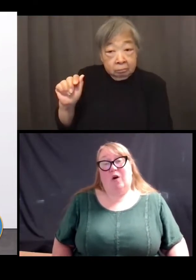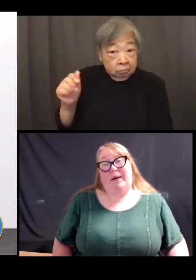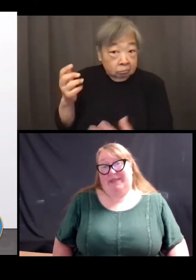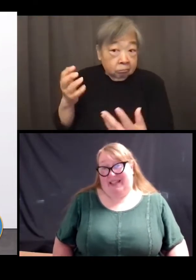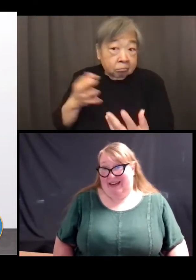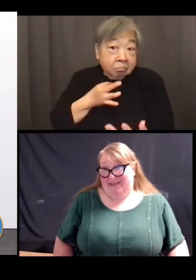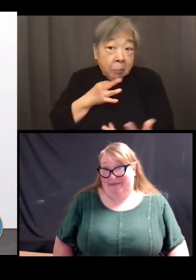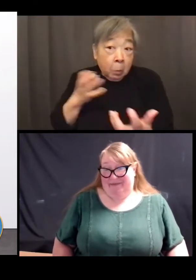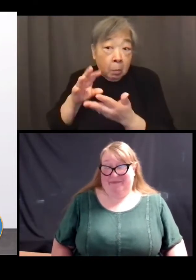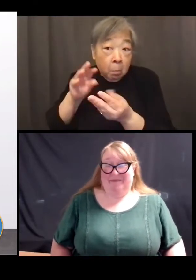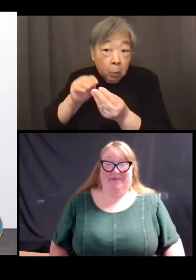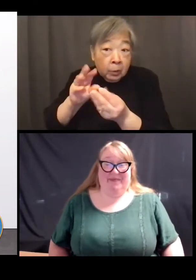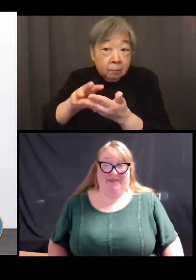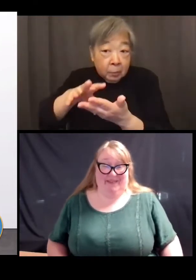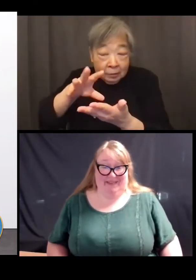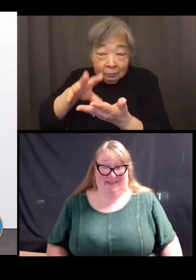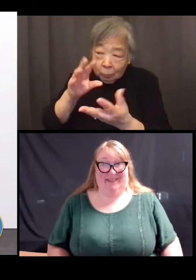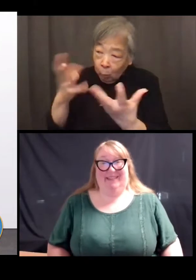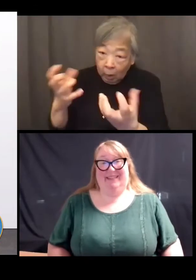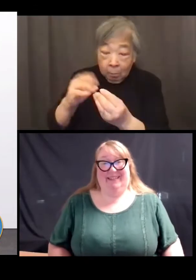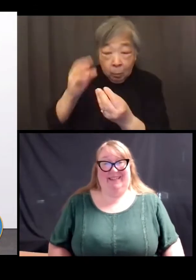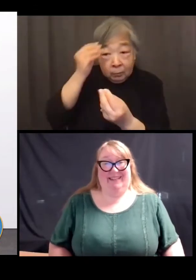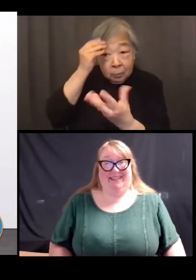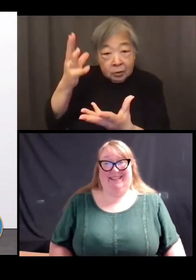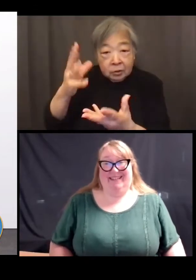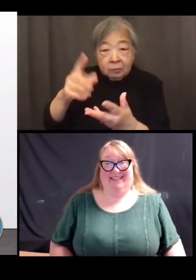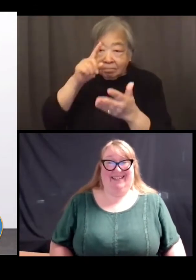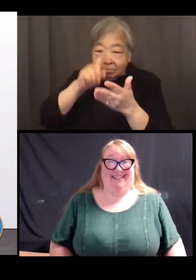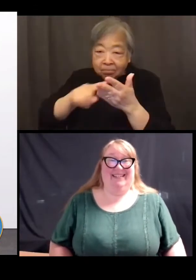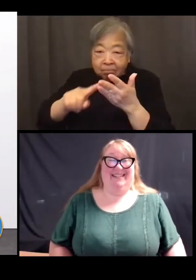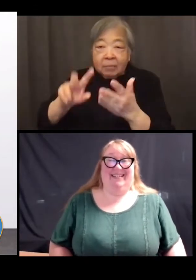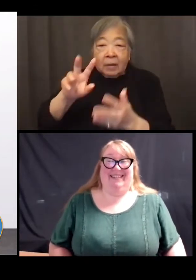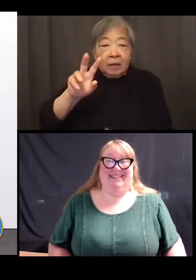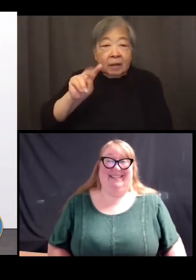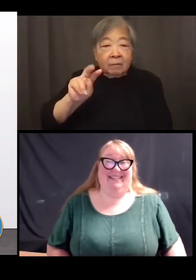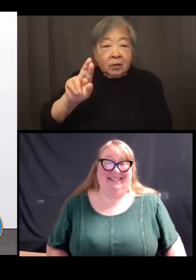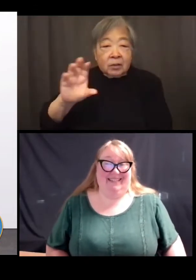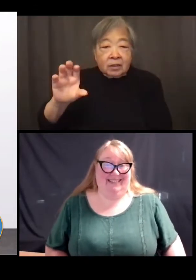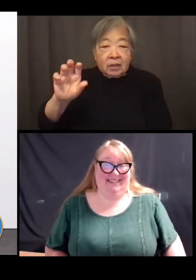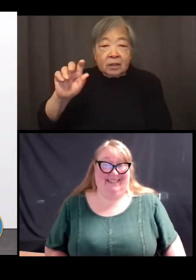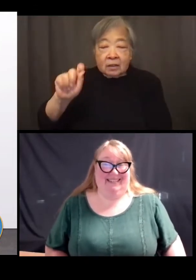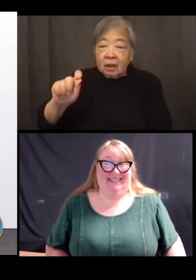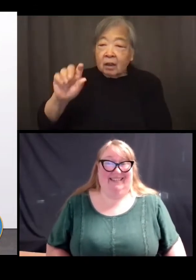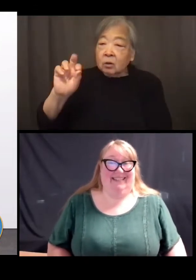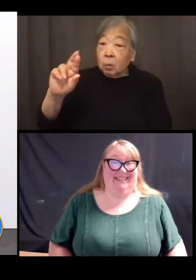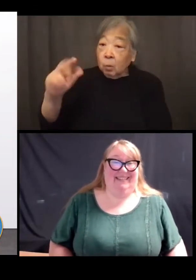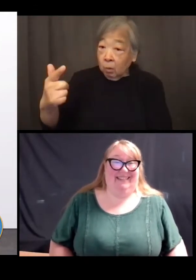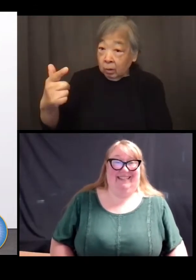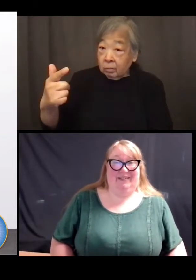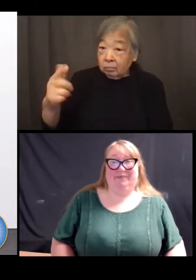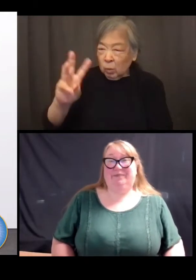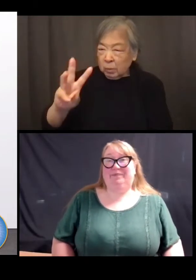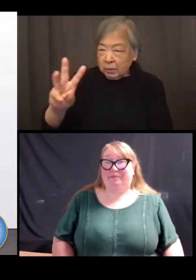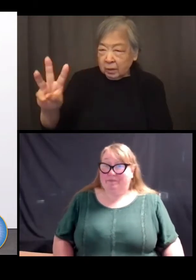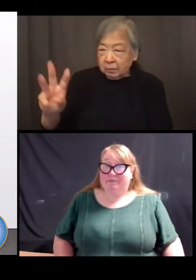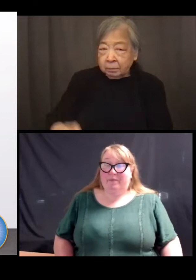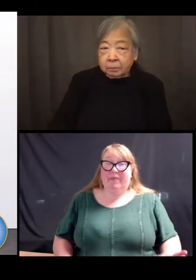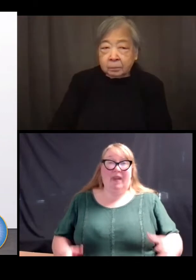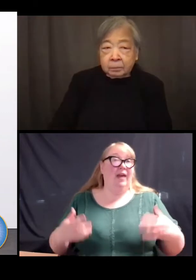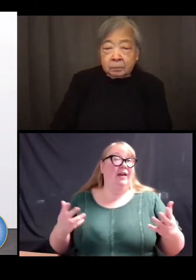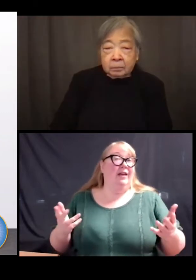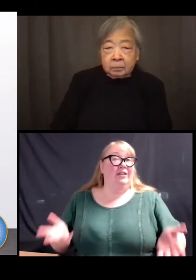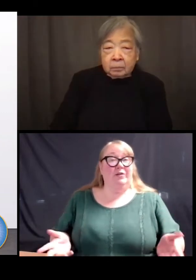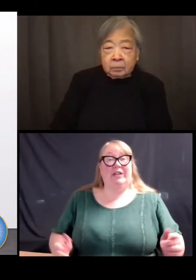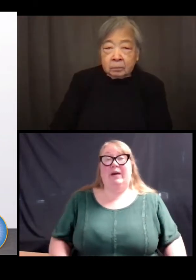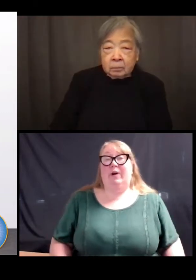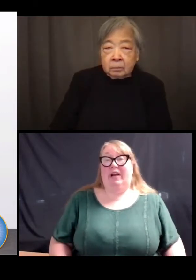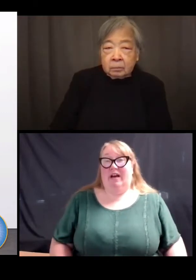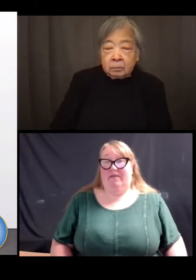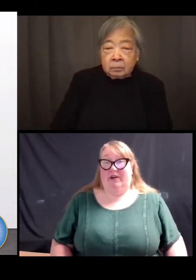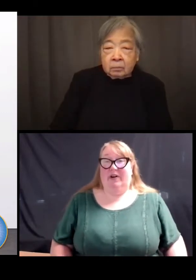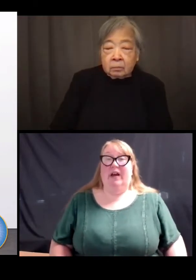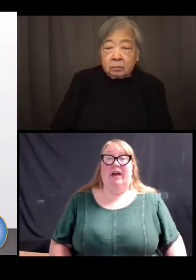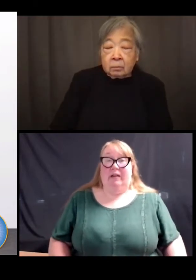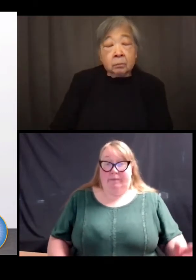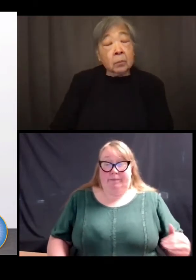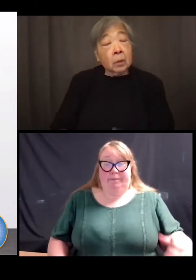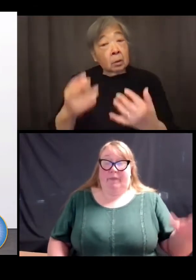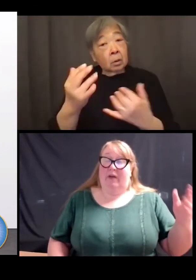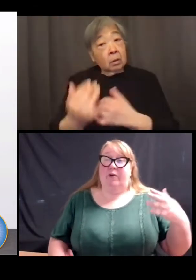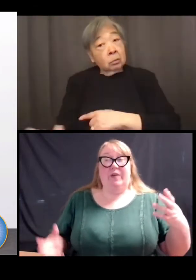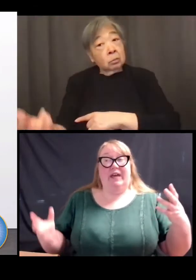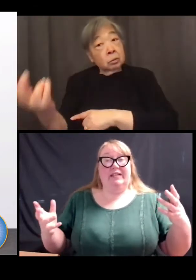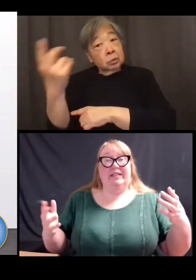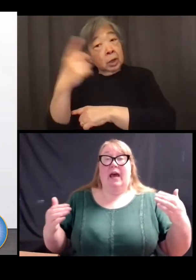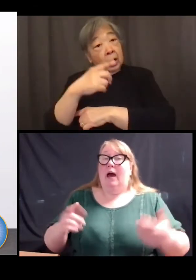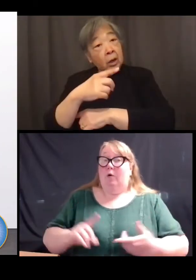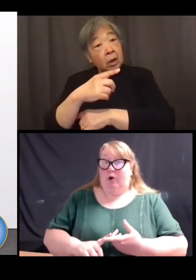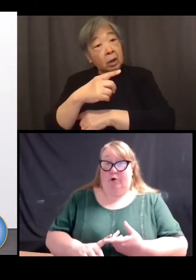our website. Today we are going to cover a few things,